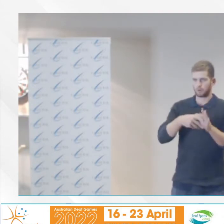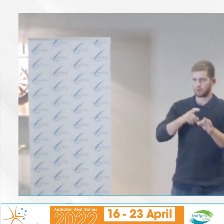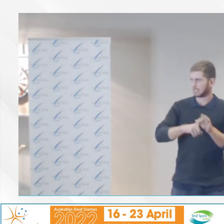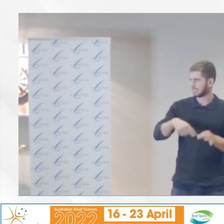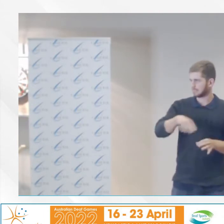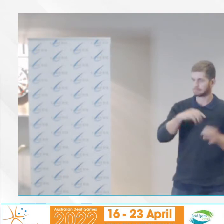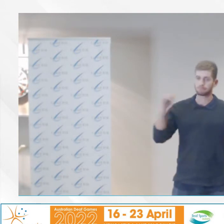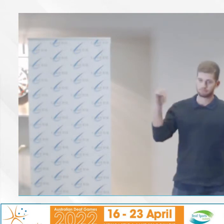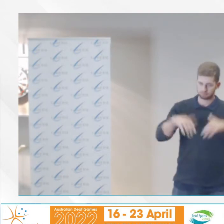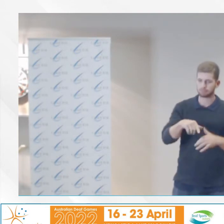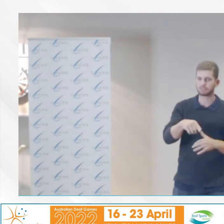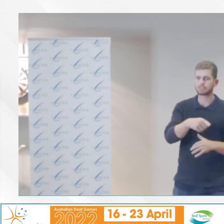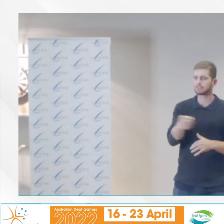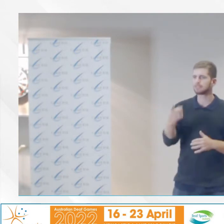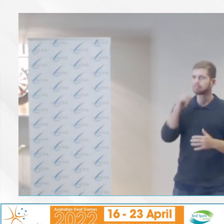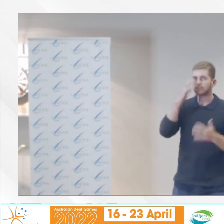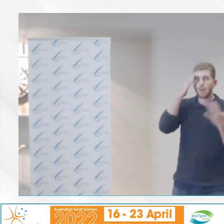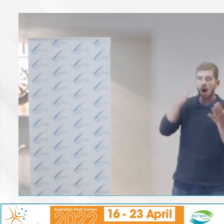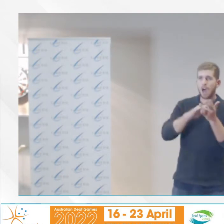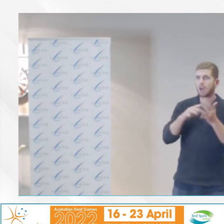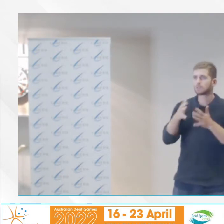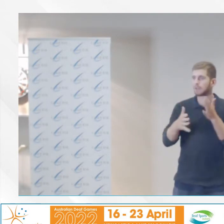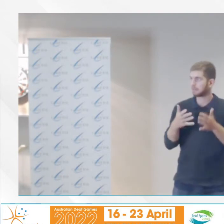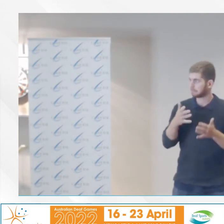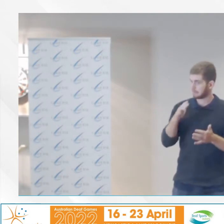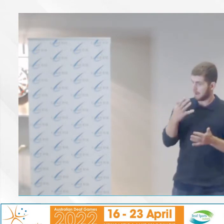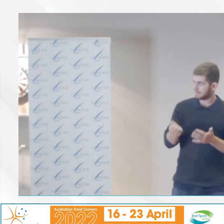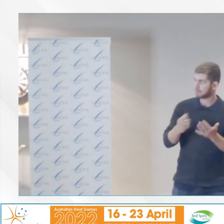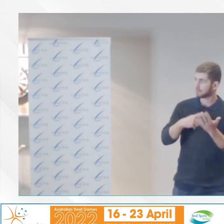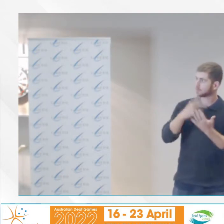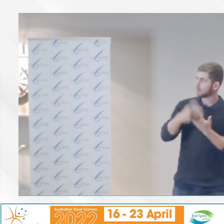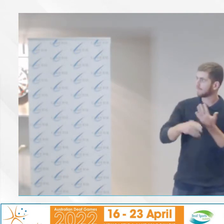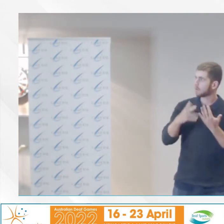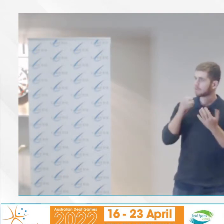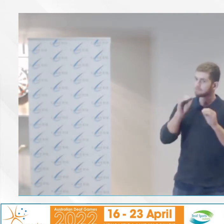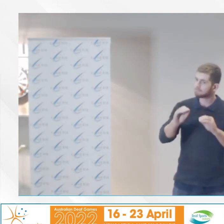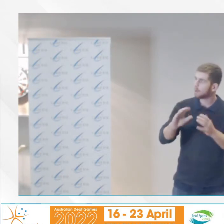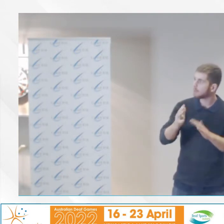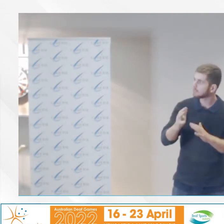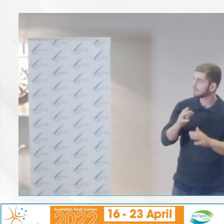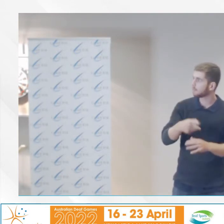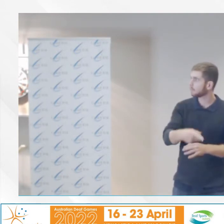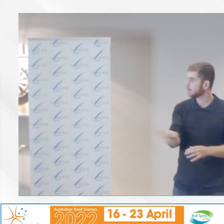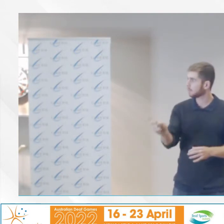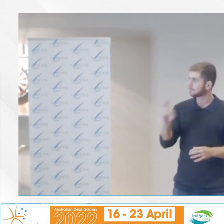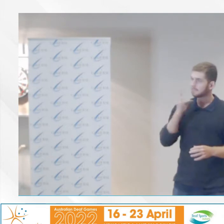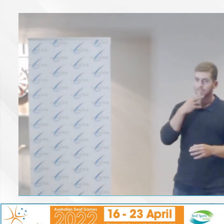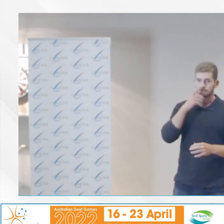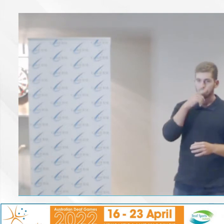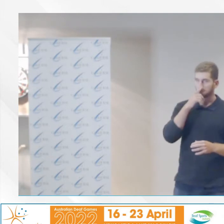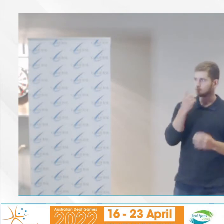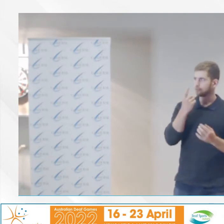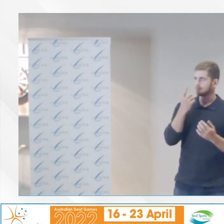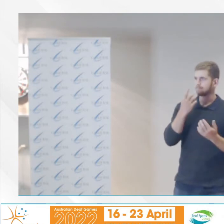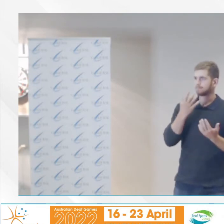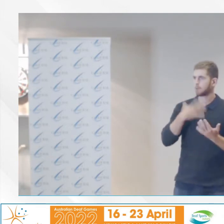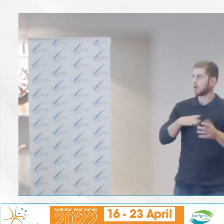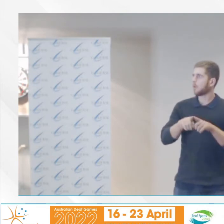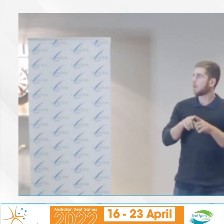might be coming into newcastle for death sports japanese would there be any auslan programs for